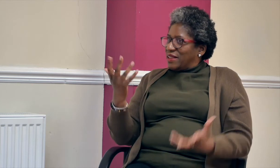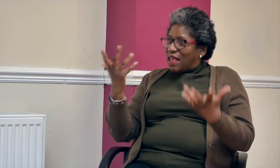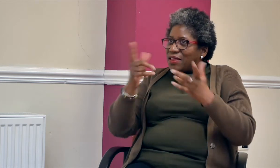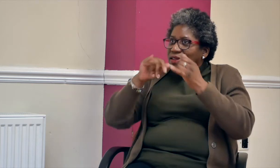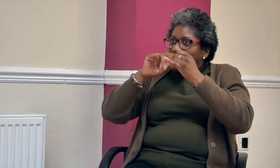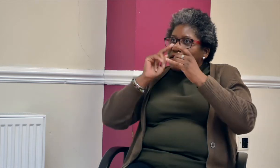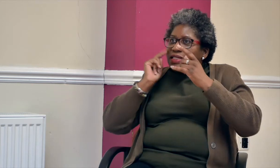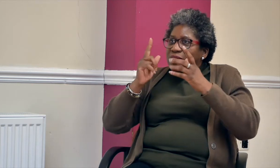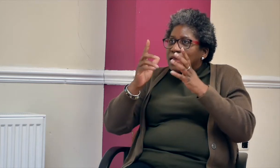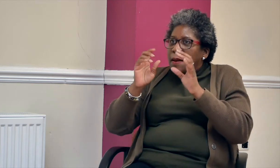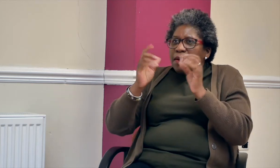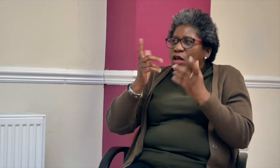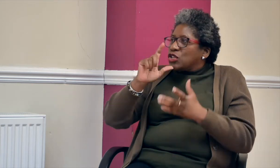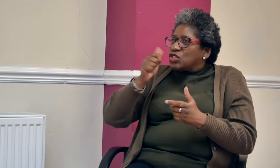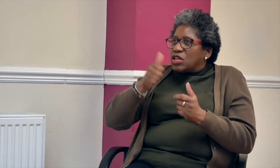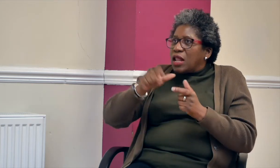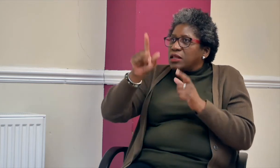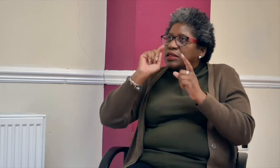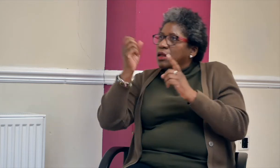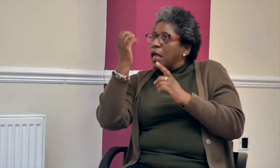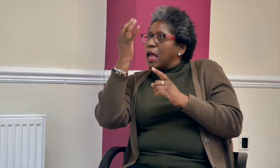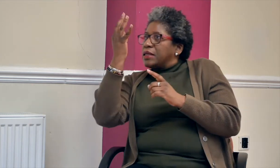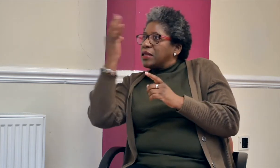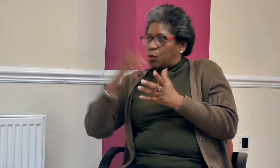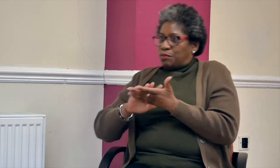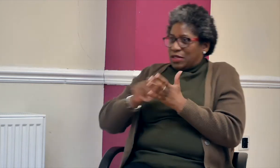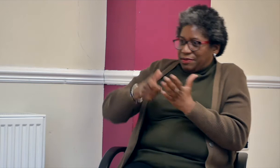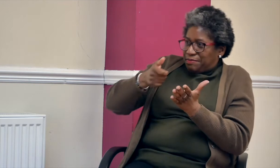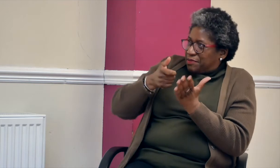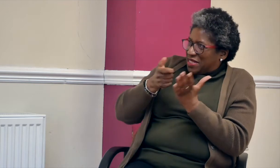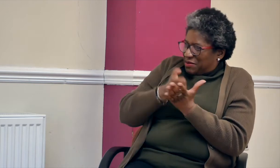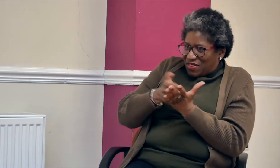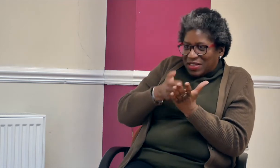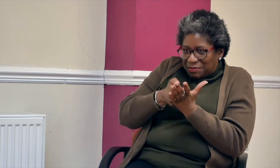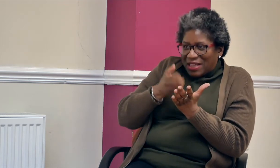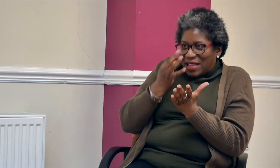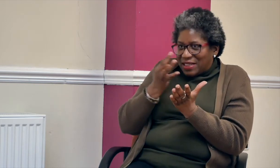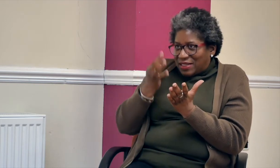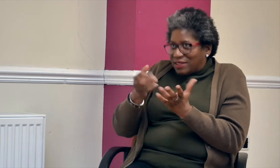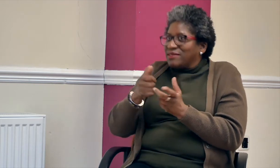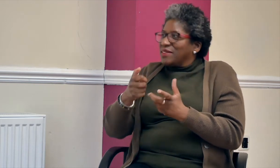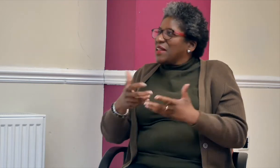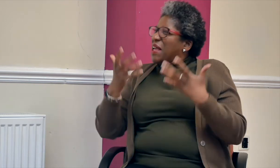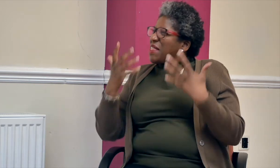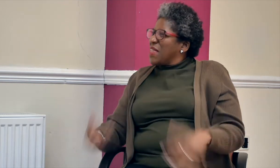If you saw a little 888 logo in the top corner, of a television programme, you would type it in to get the subtitles.